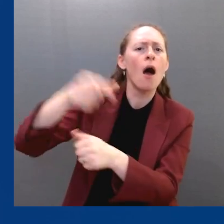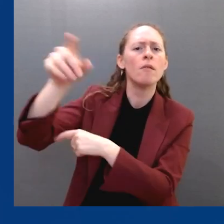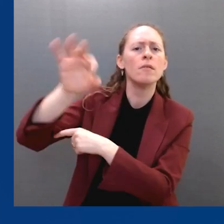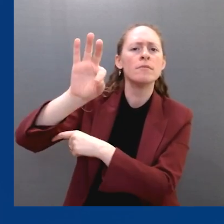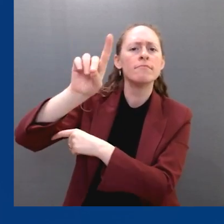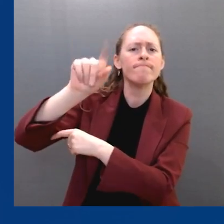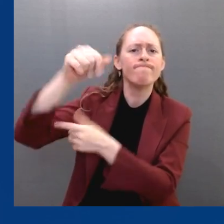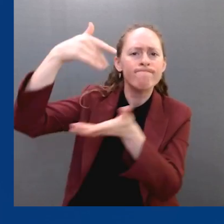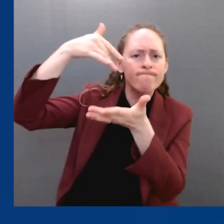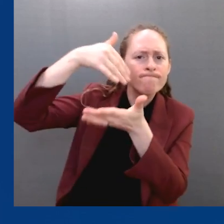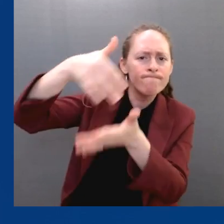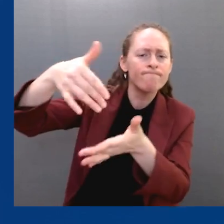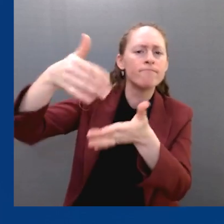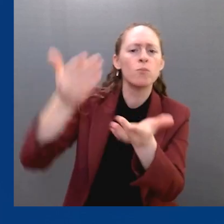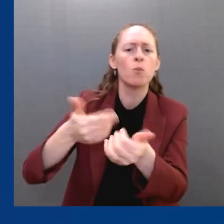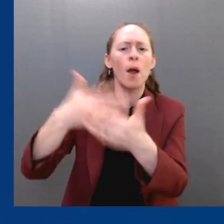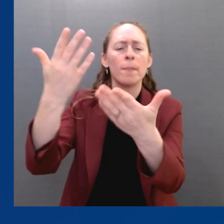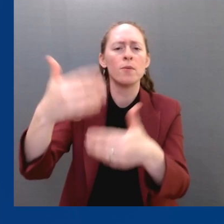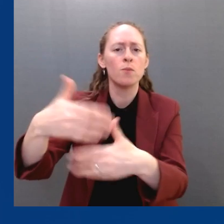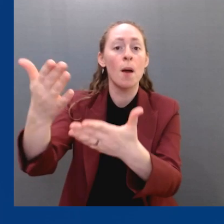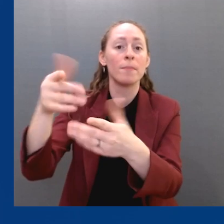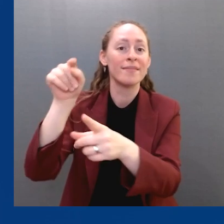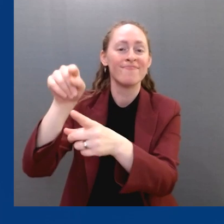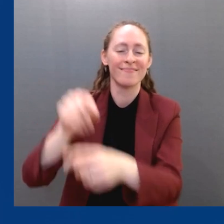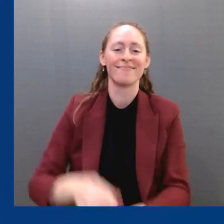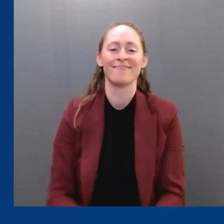Moderator: Thank you. Let's go to Cheyenne Haslett, ABC.